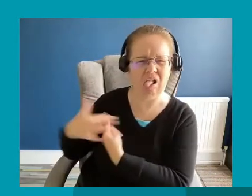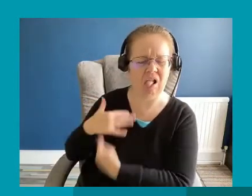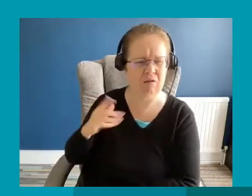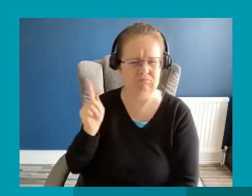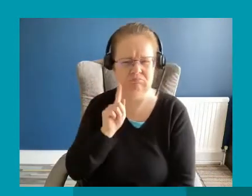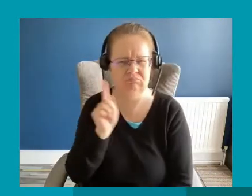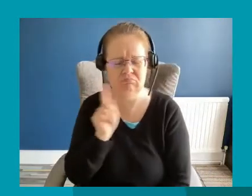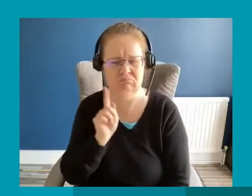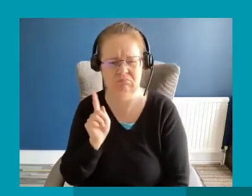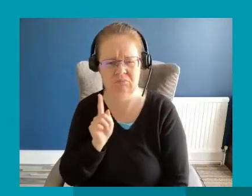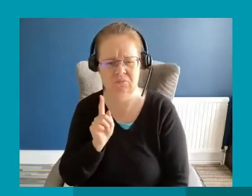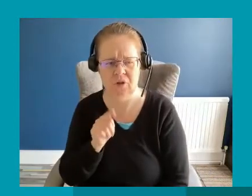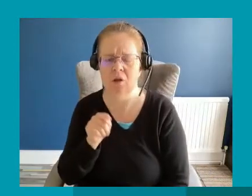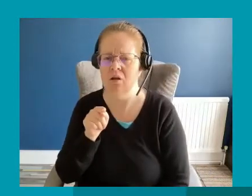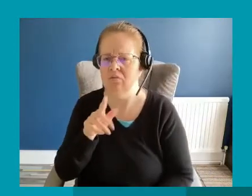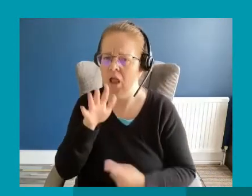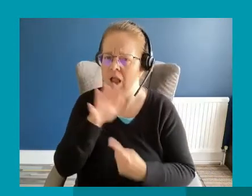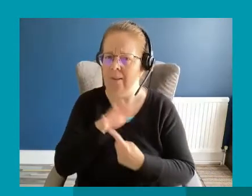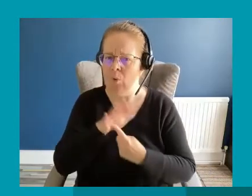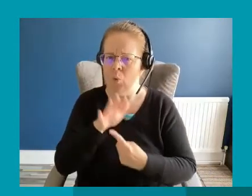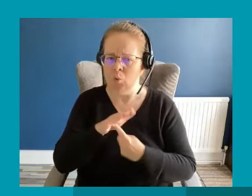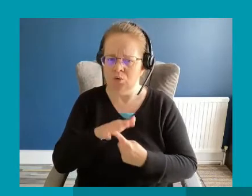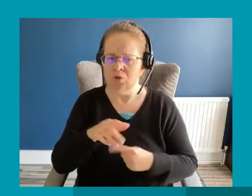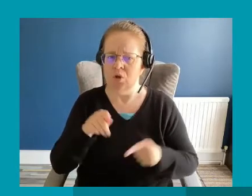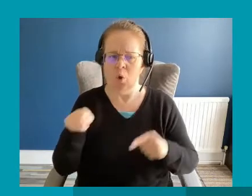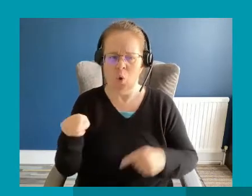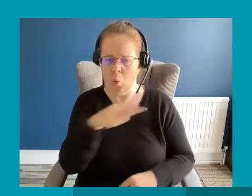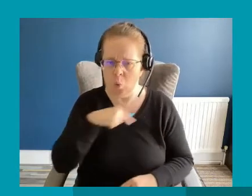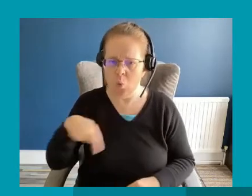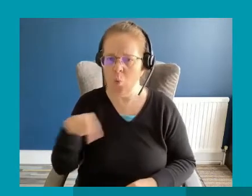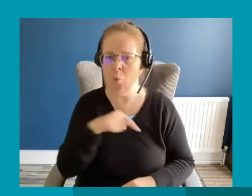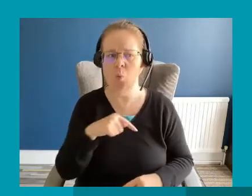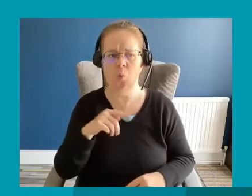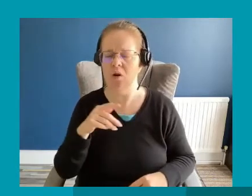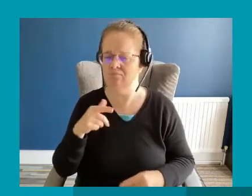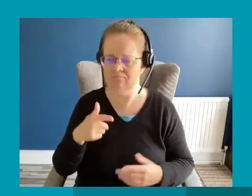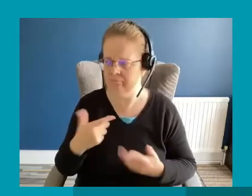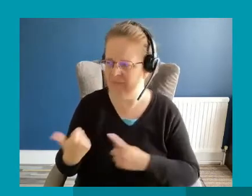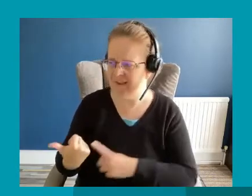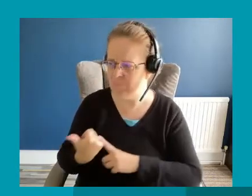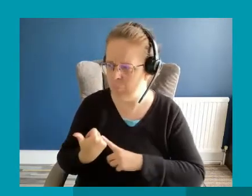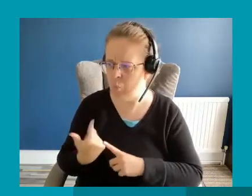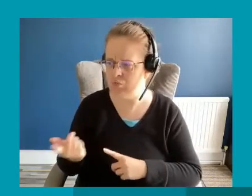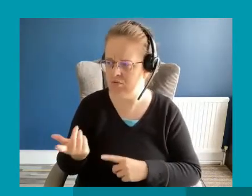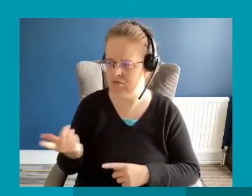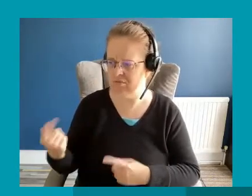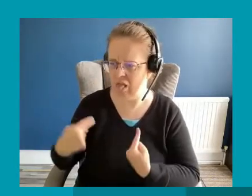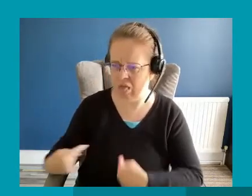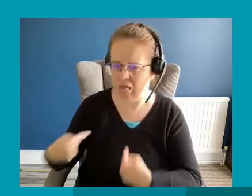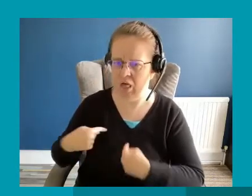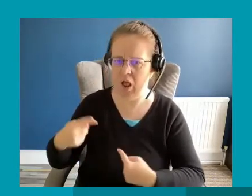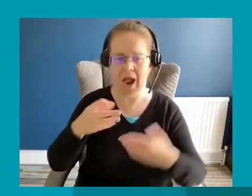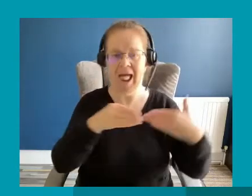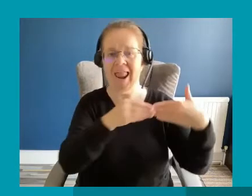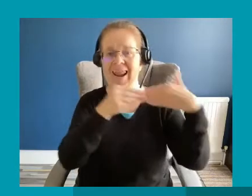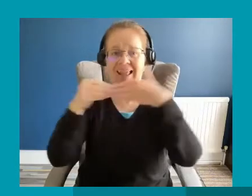really important that we also seek out support from those that are in leadership positions. Those that are in HR